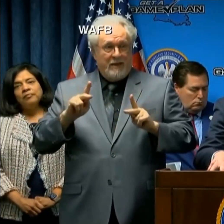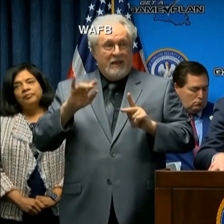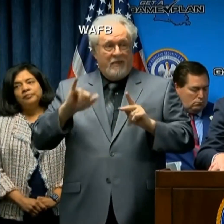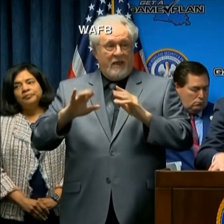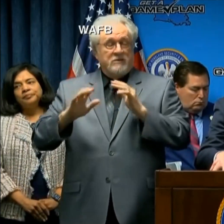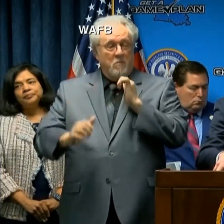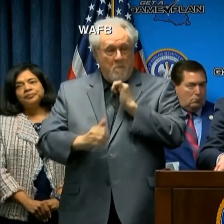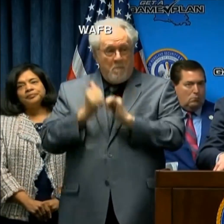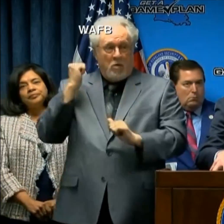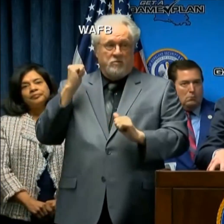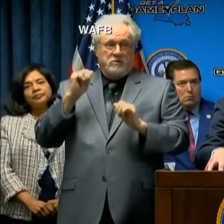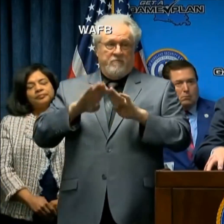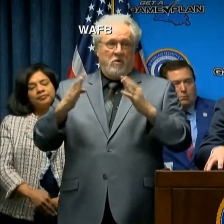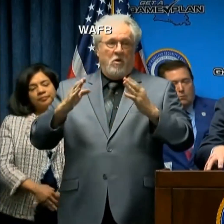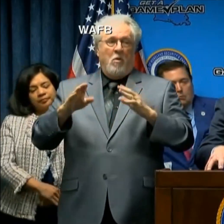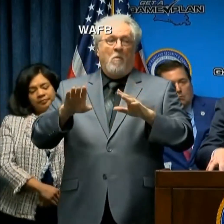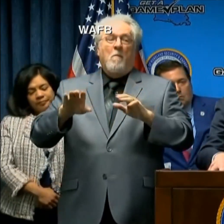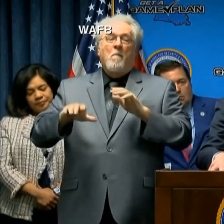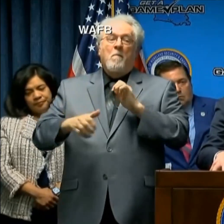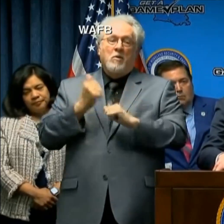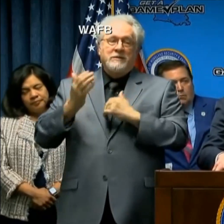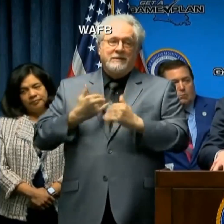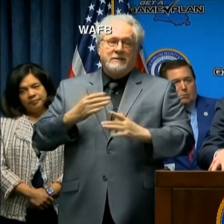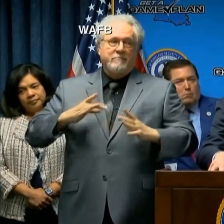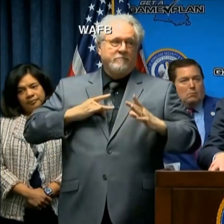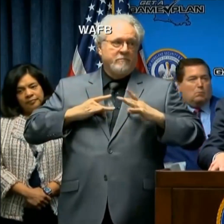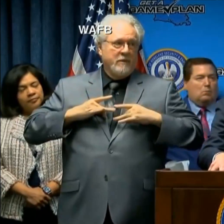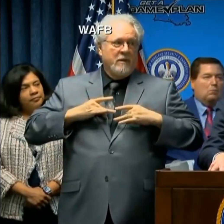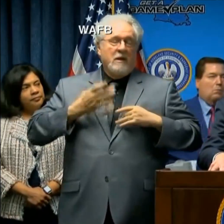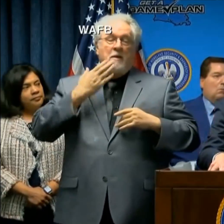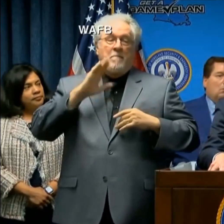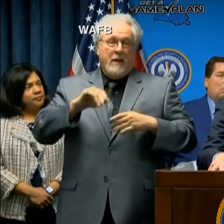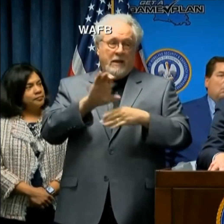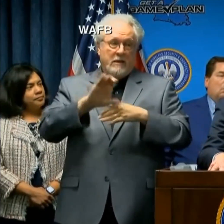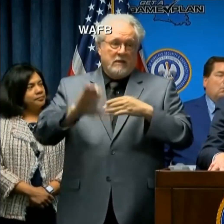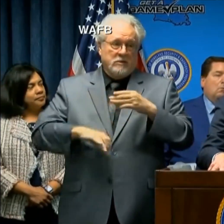most vulnerable most susceptible to having serious adverse consequences from